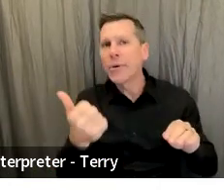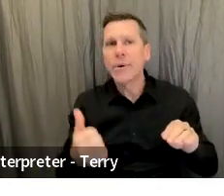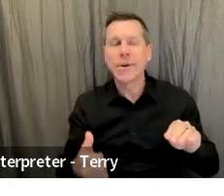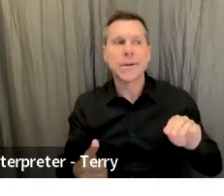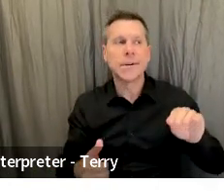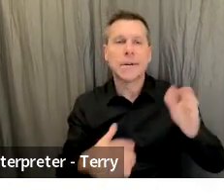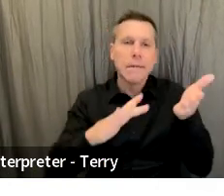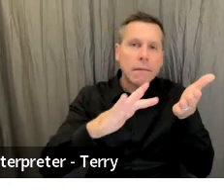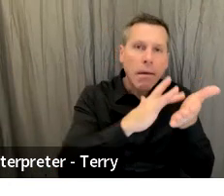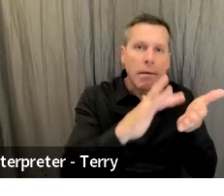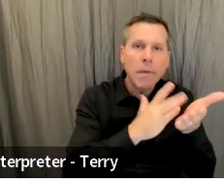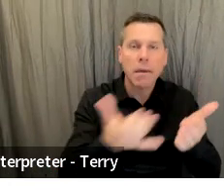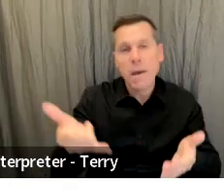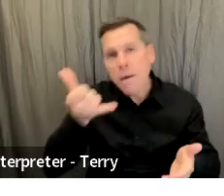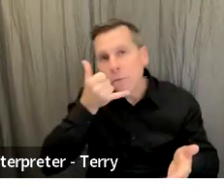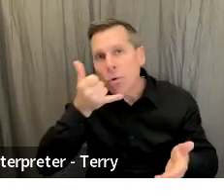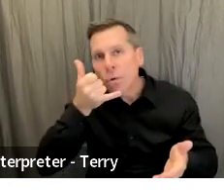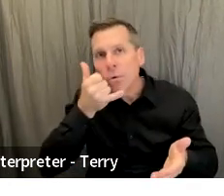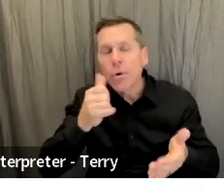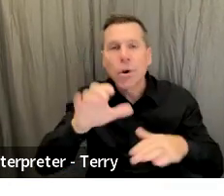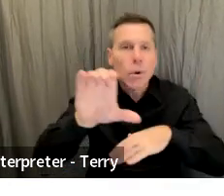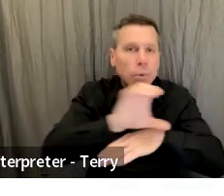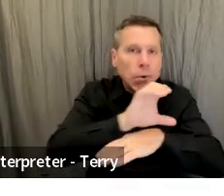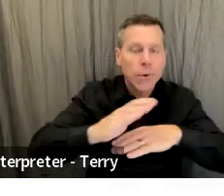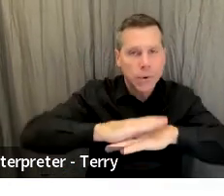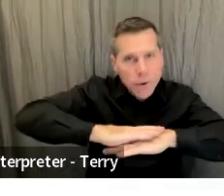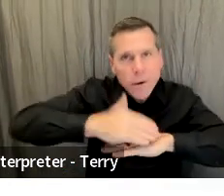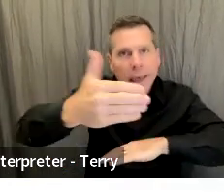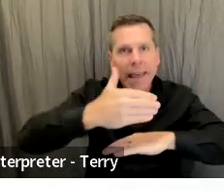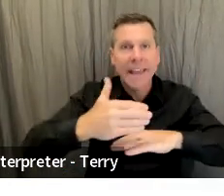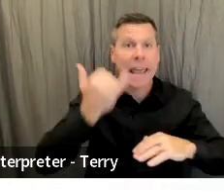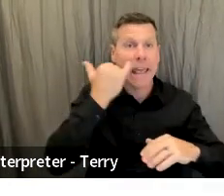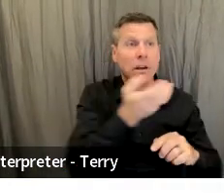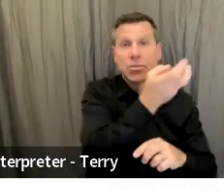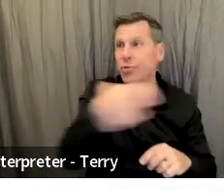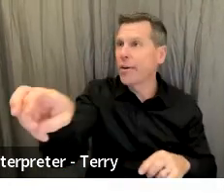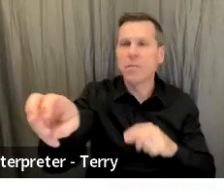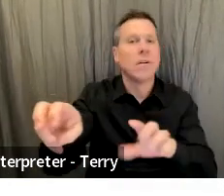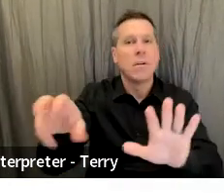So what was happening is the right side cells would keep scrunching up